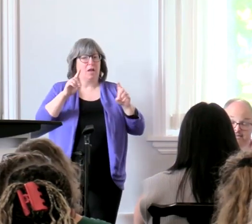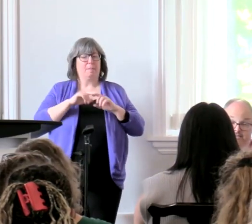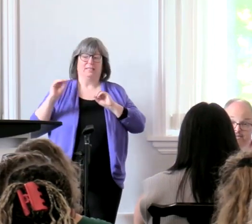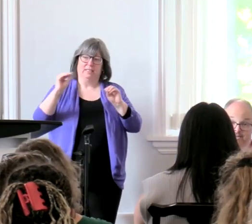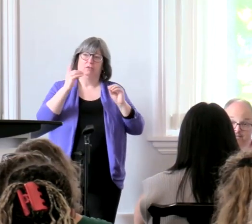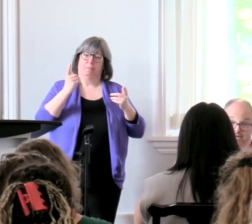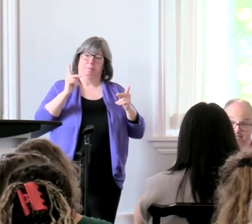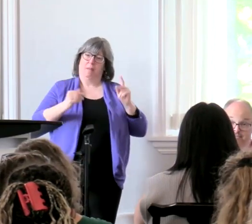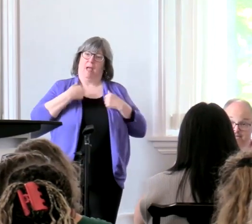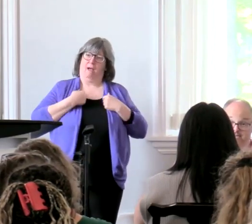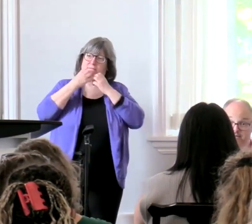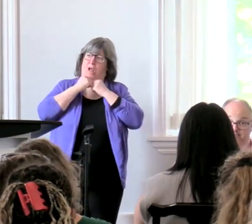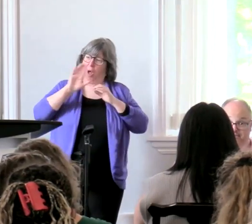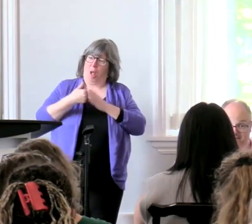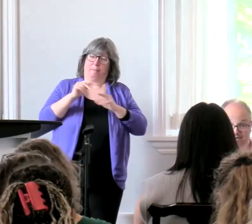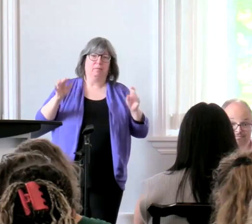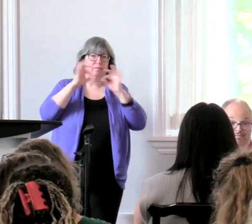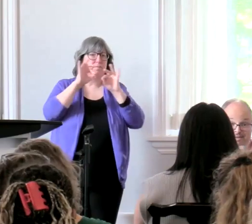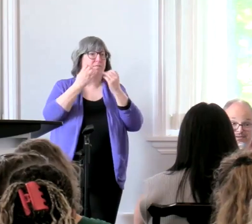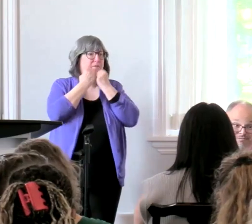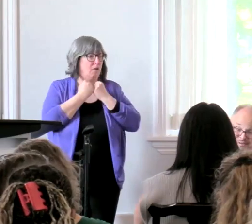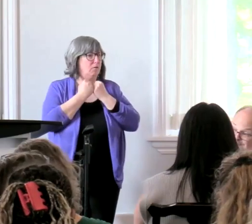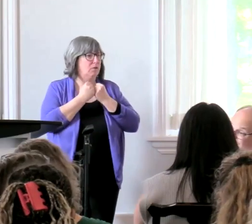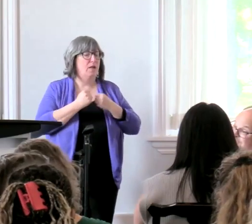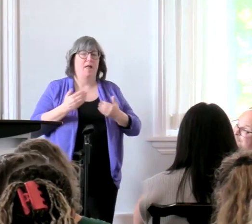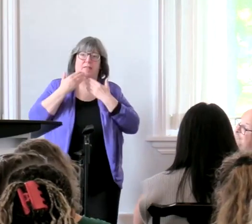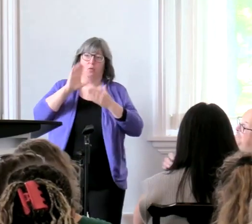That's something to keep in mind. Thank you all for coming.